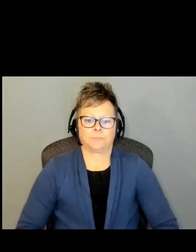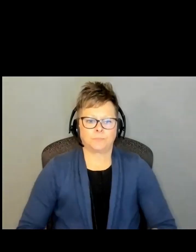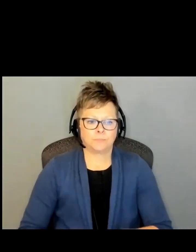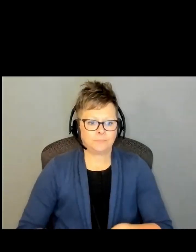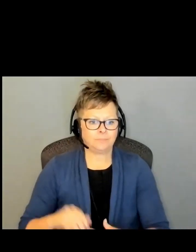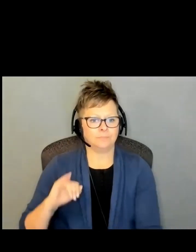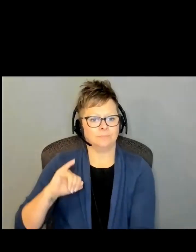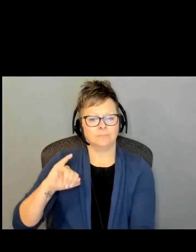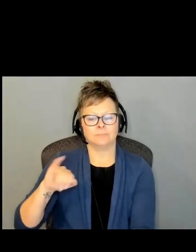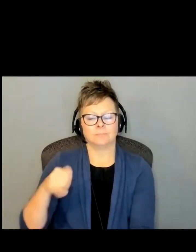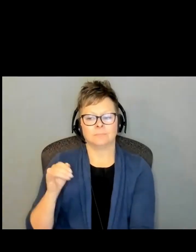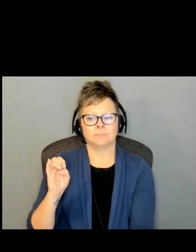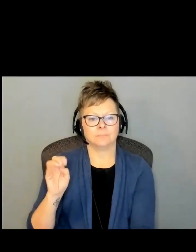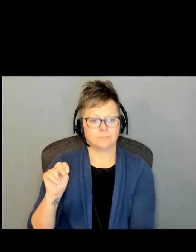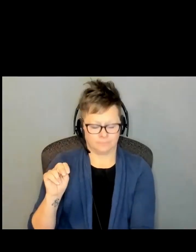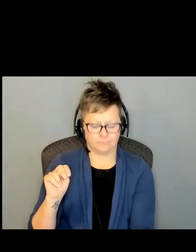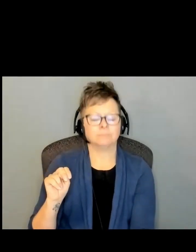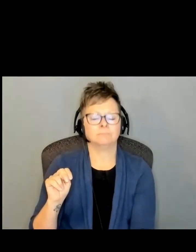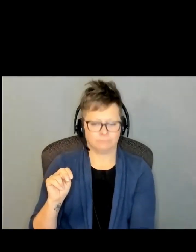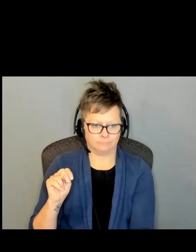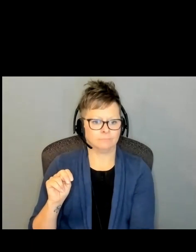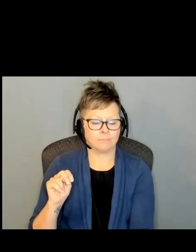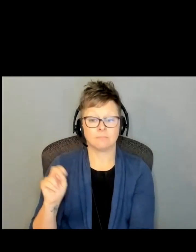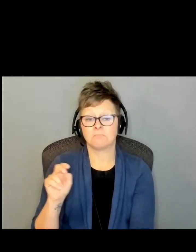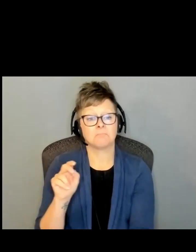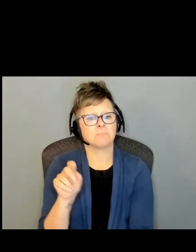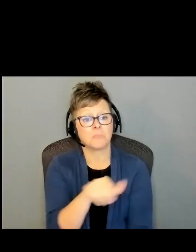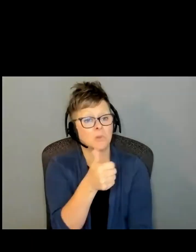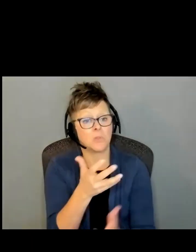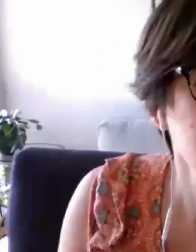Does anyone else want to answer this question?